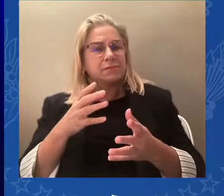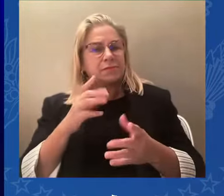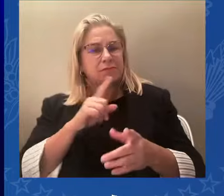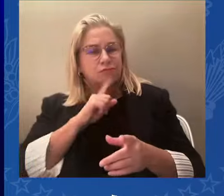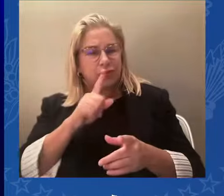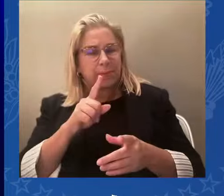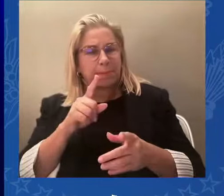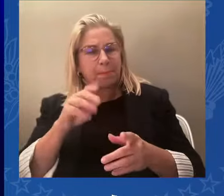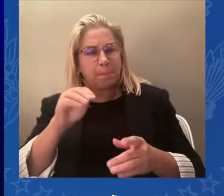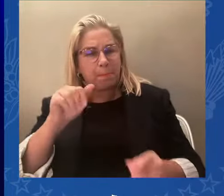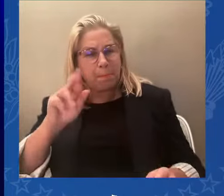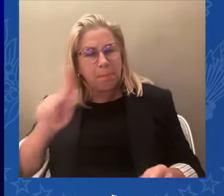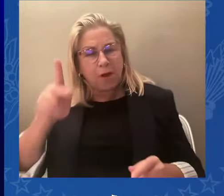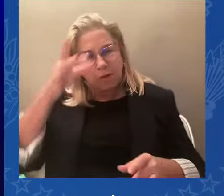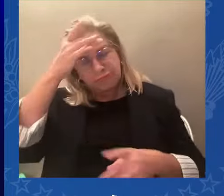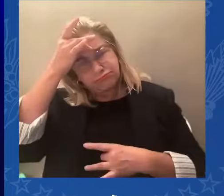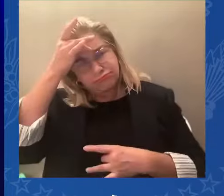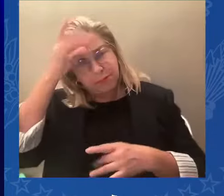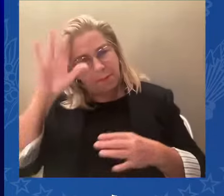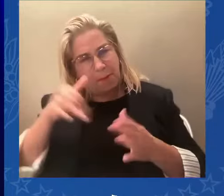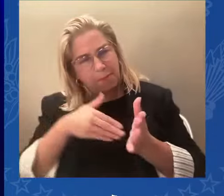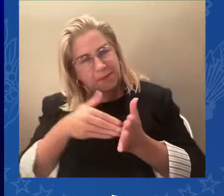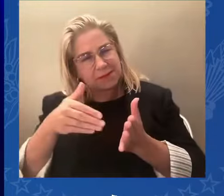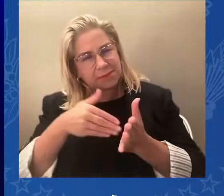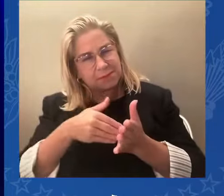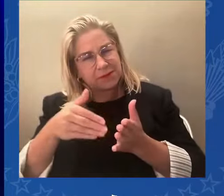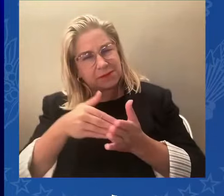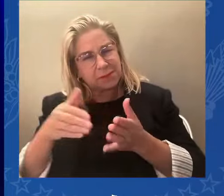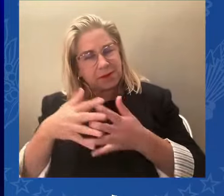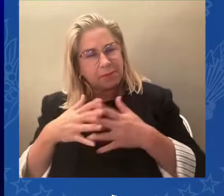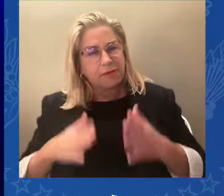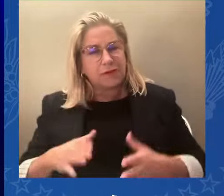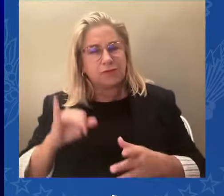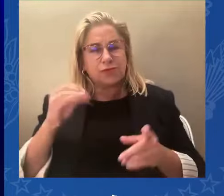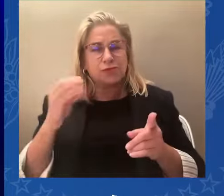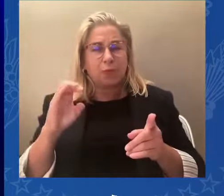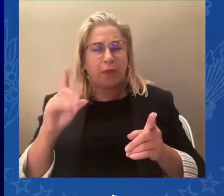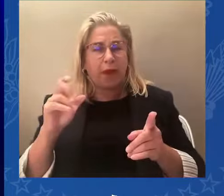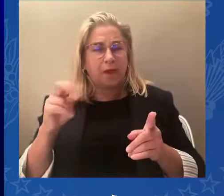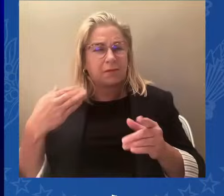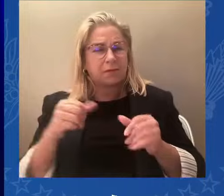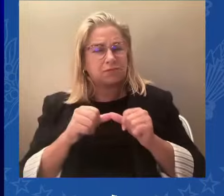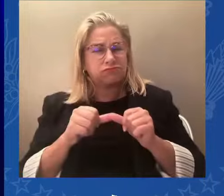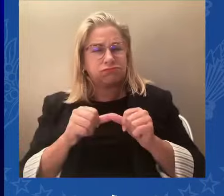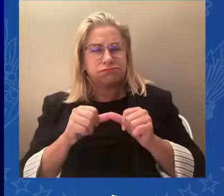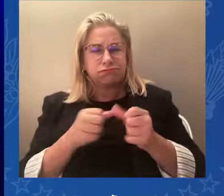and dignity of the black community. Standing shoulder to shoulder in the fight for a more just and inclusive society.